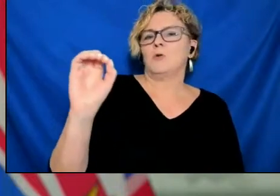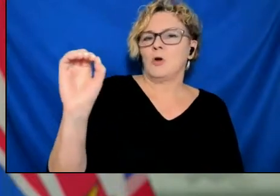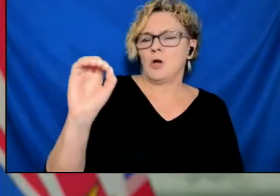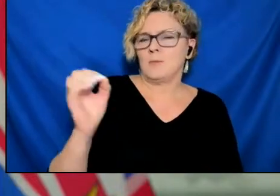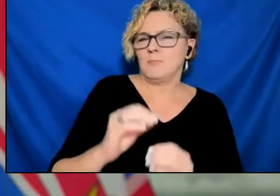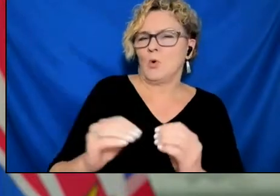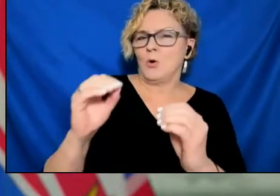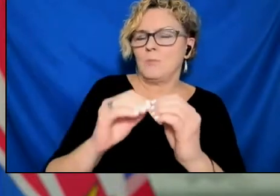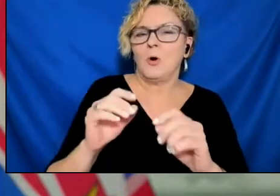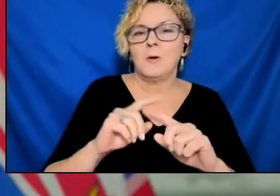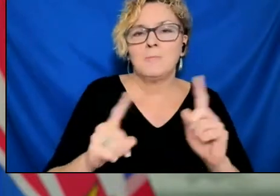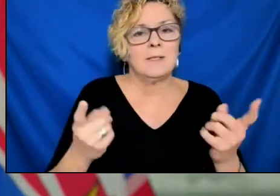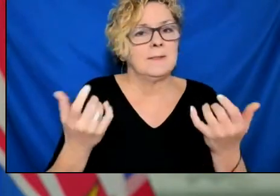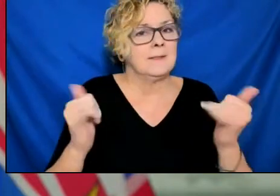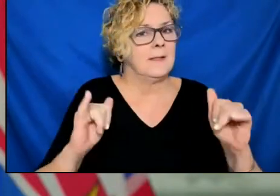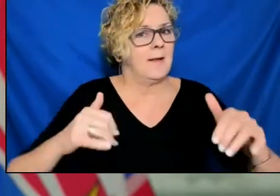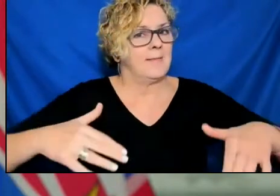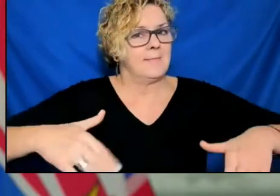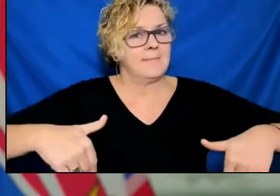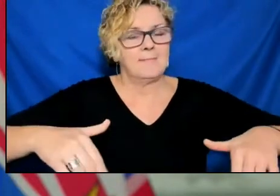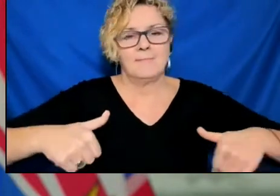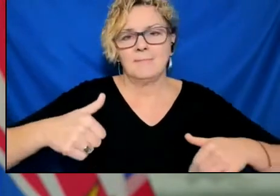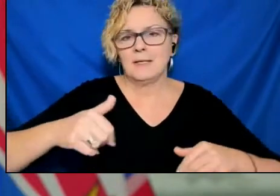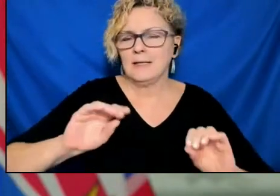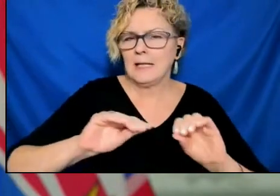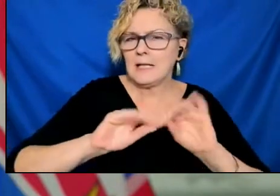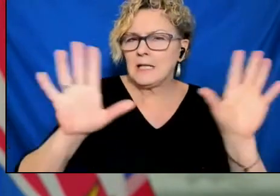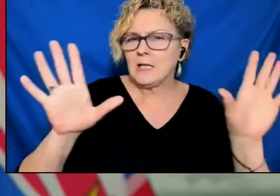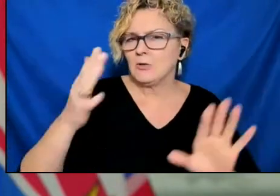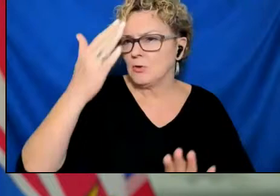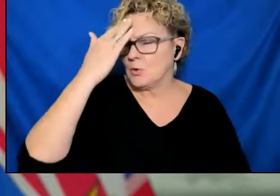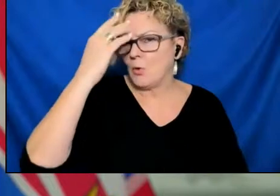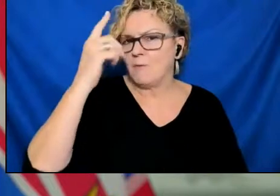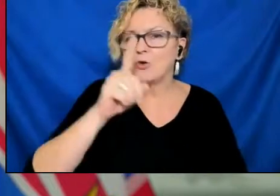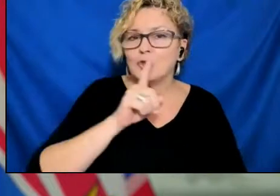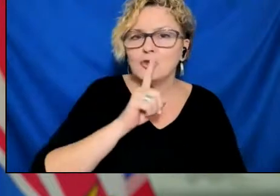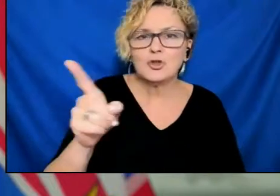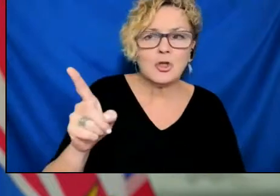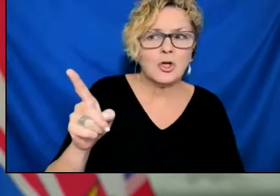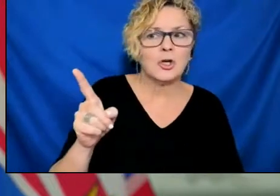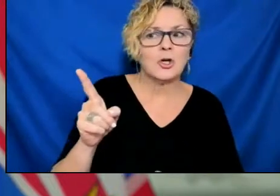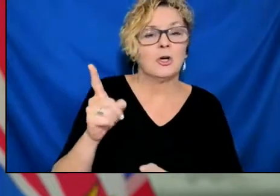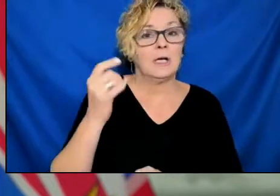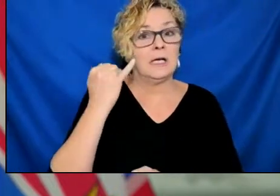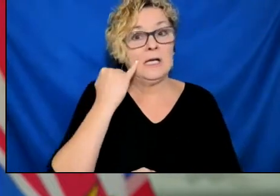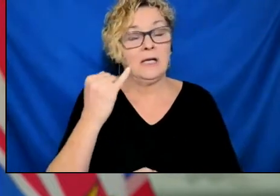Omicron come together. What we don't yet know for sure